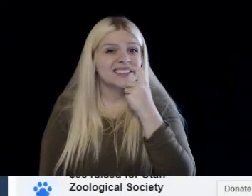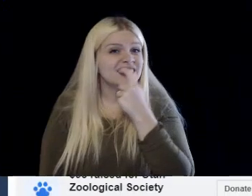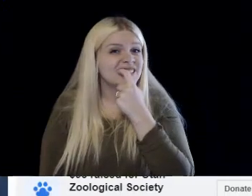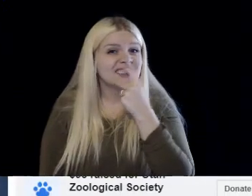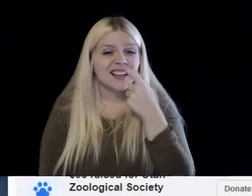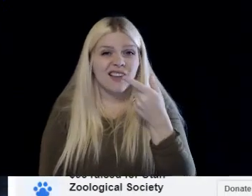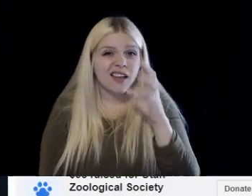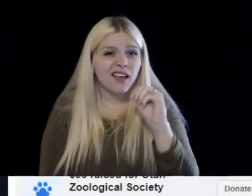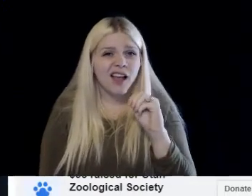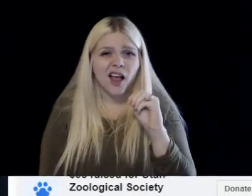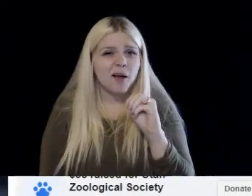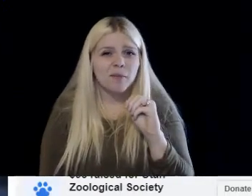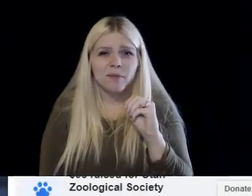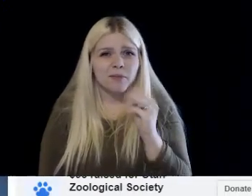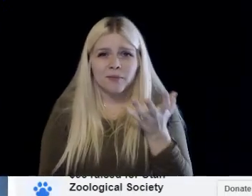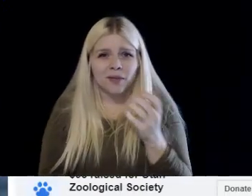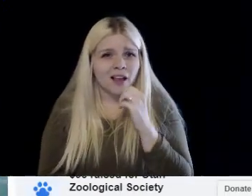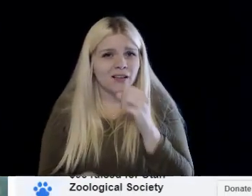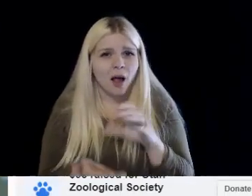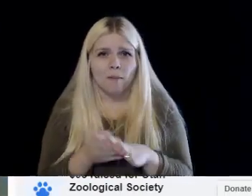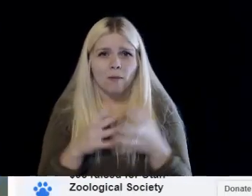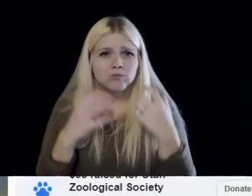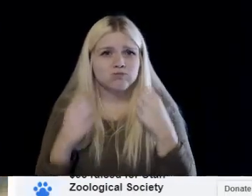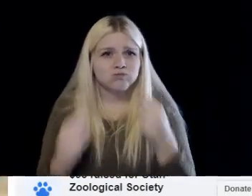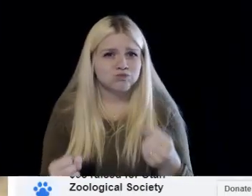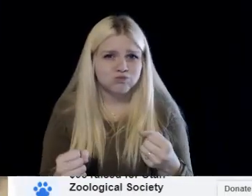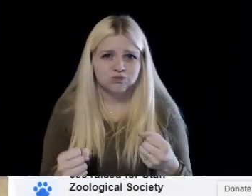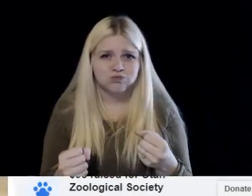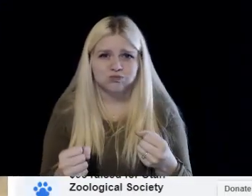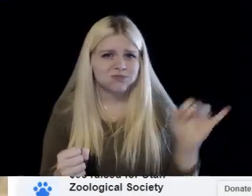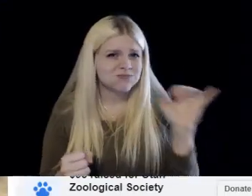from eating all these crustaceans. So one thing we can do for them, is actually